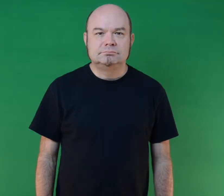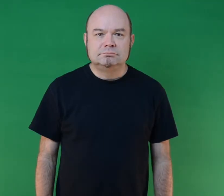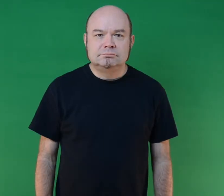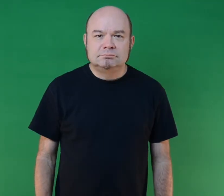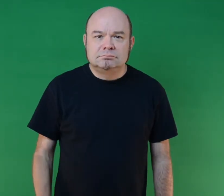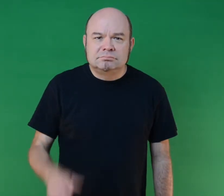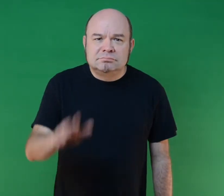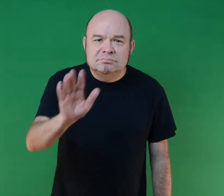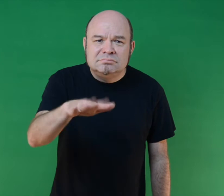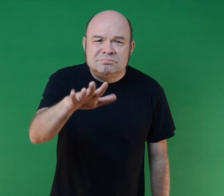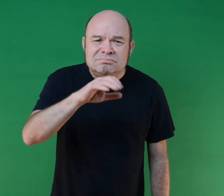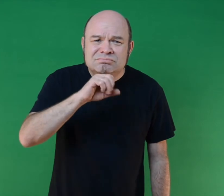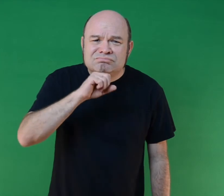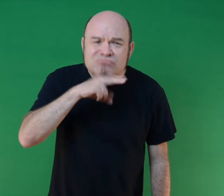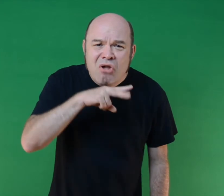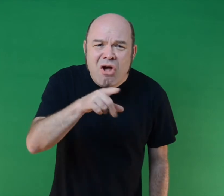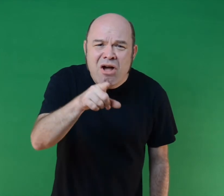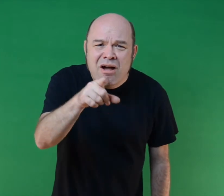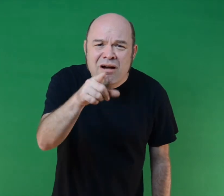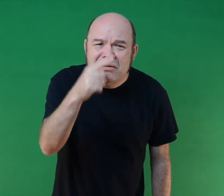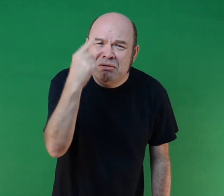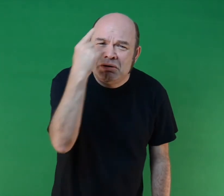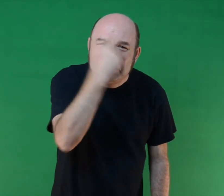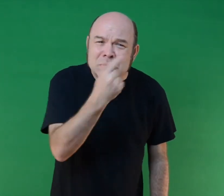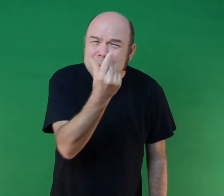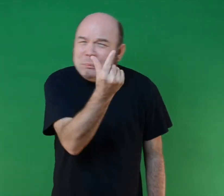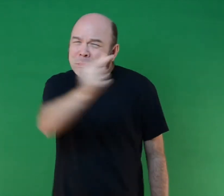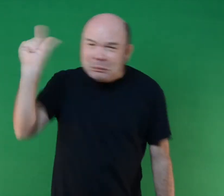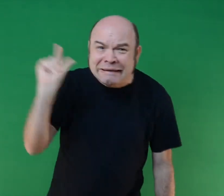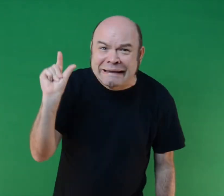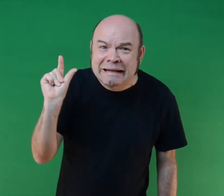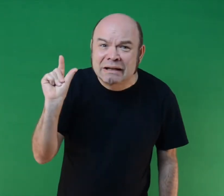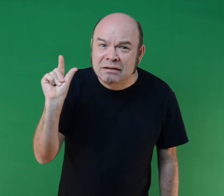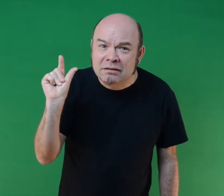Toad said, "Frog, you are looking quite green."